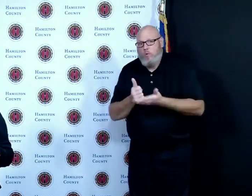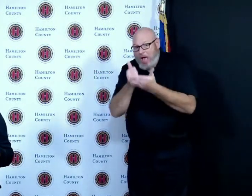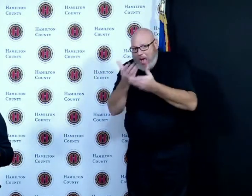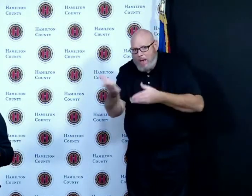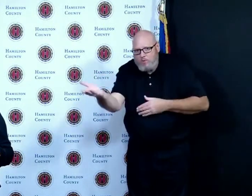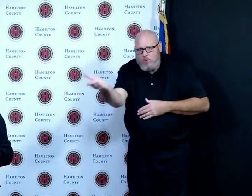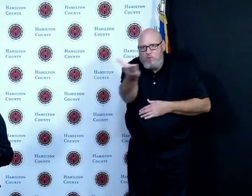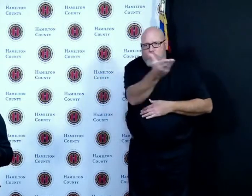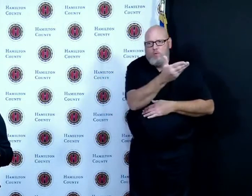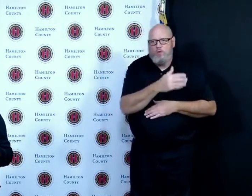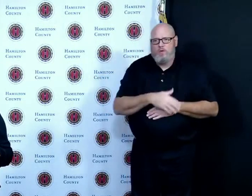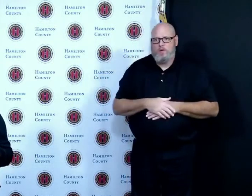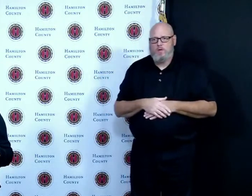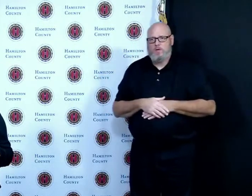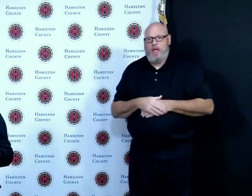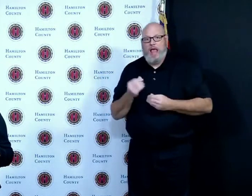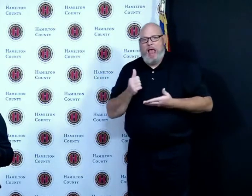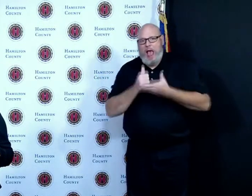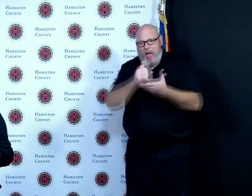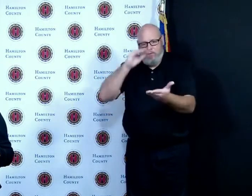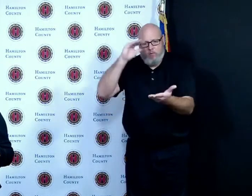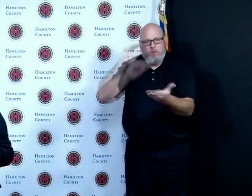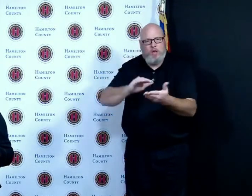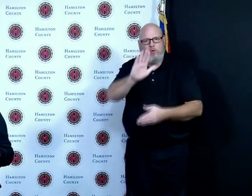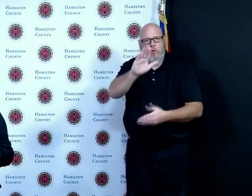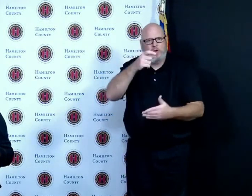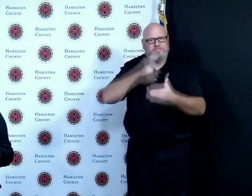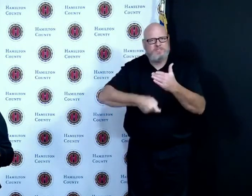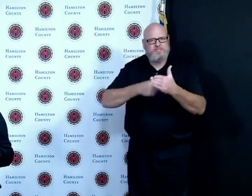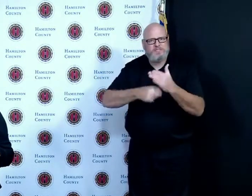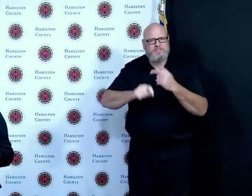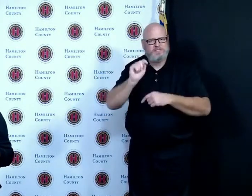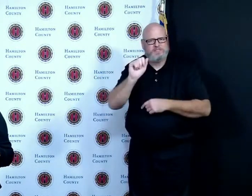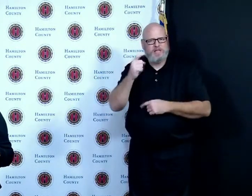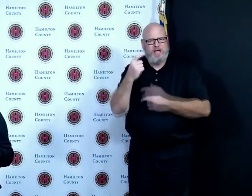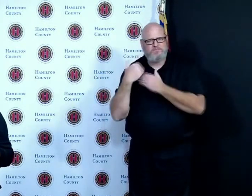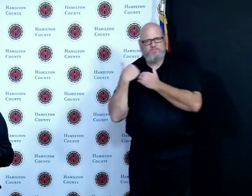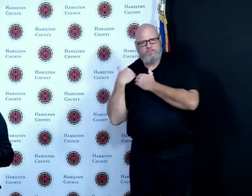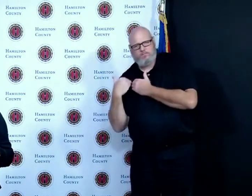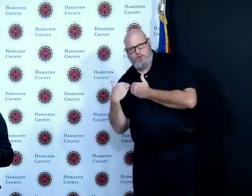it relates to the health side of Covid and I'm looking forward to having stakeholders on the